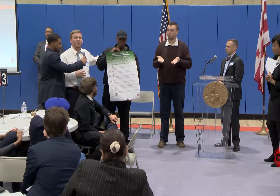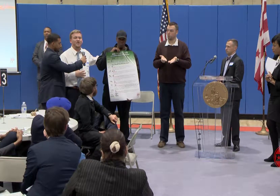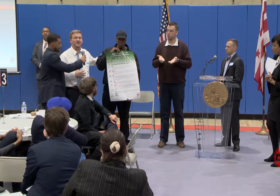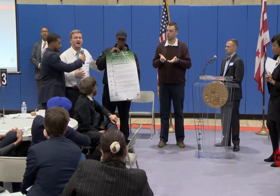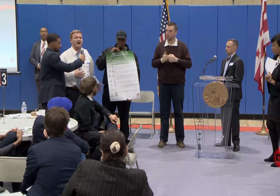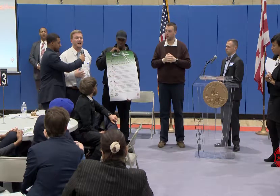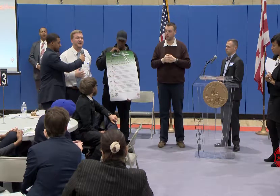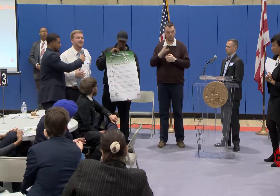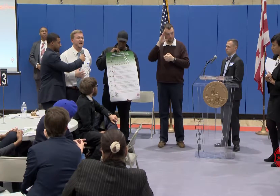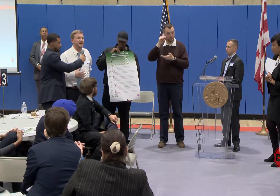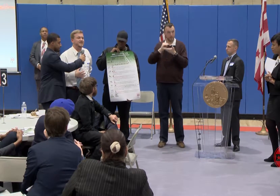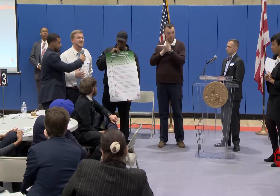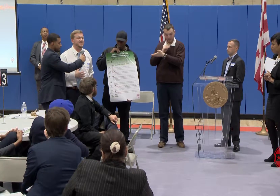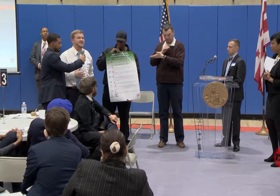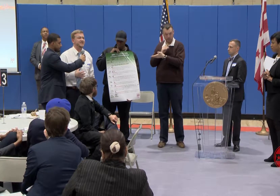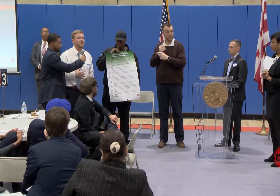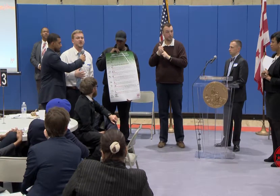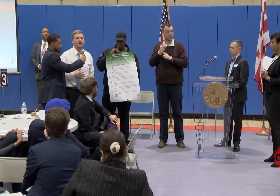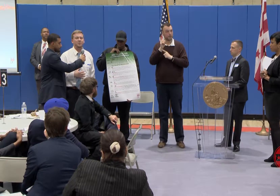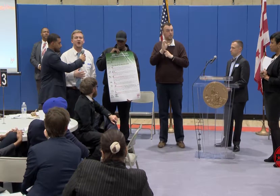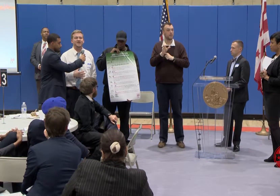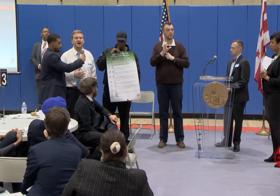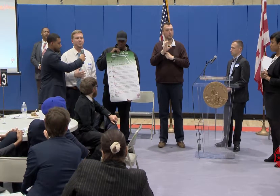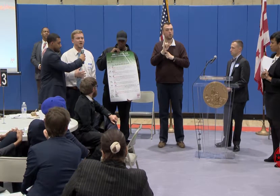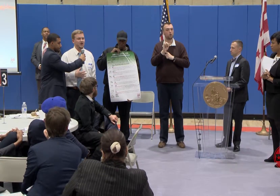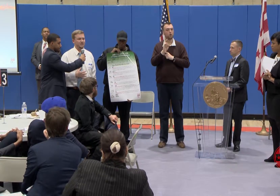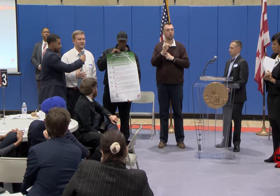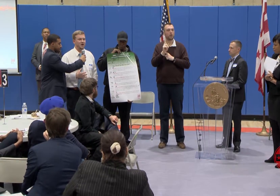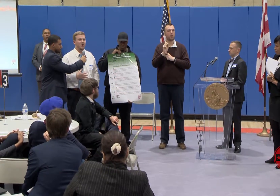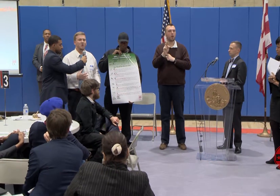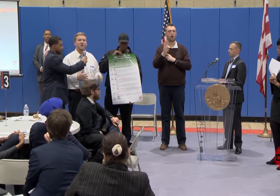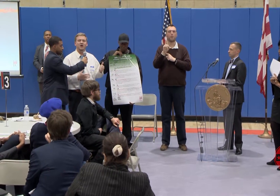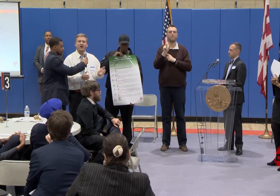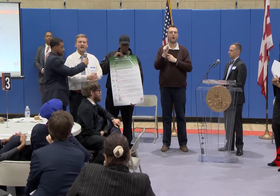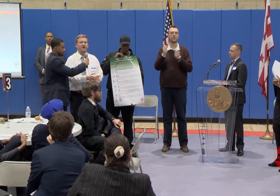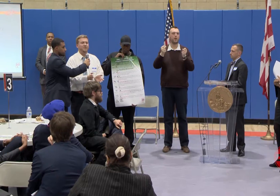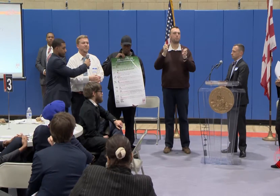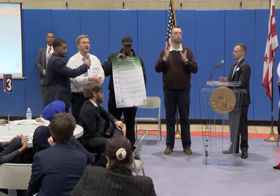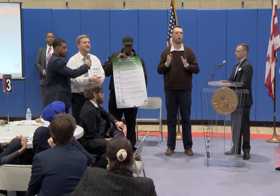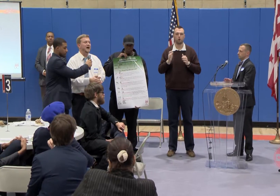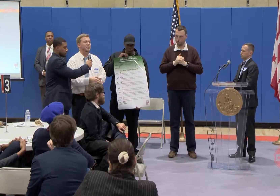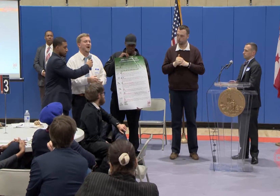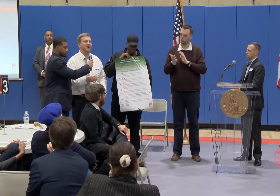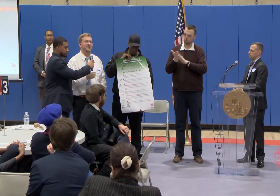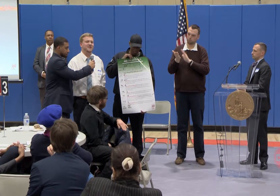HOLDING THE SIGN IS A D.C. CIRCULATOR BUS OPERATOR. SO GIVE IT UP FOR THE BUS OPERATORS.